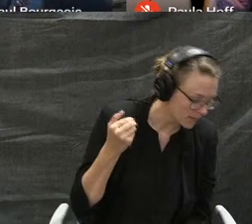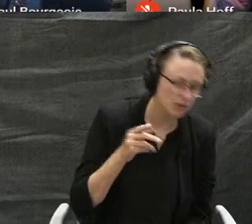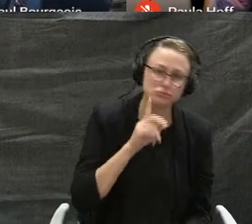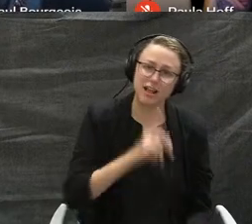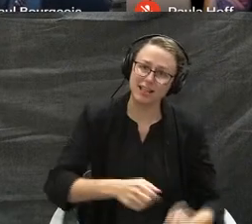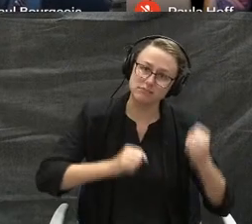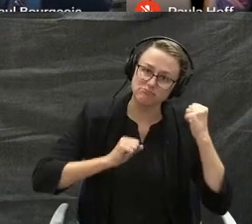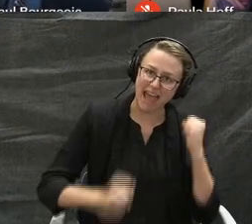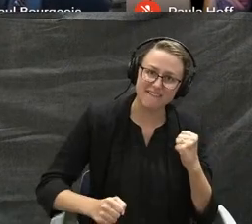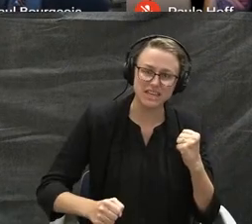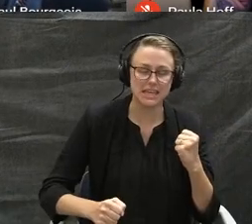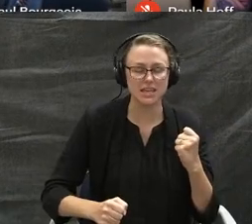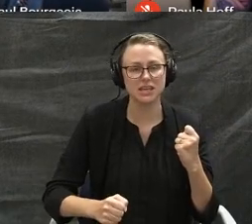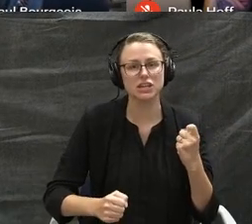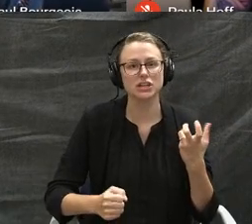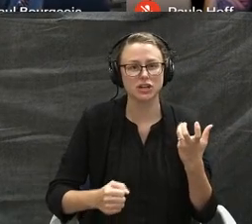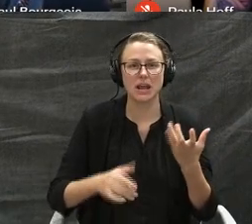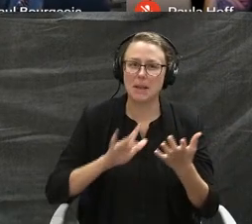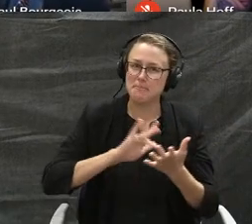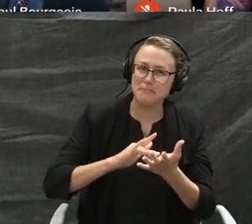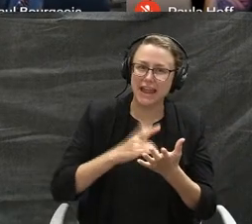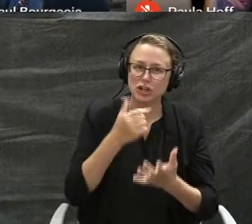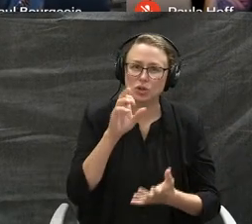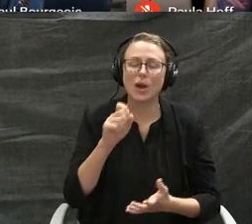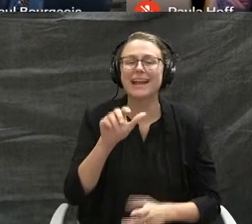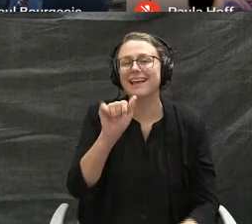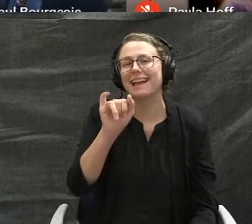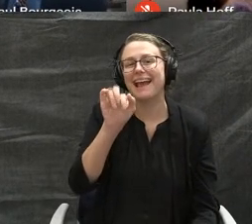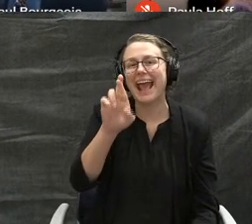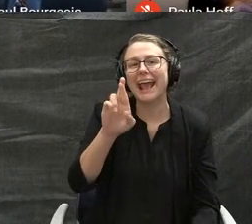for some really heavy duty medical grade air purifiers and